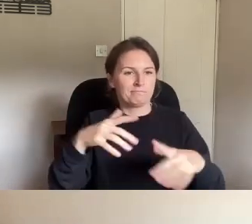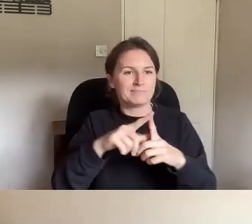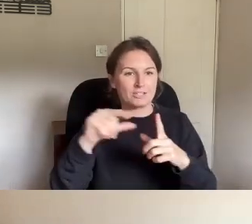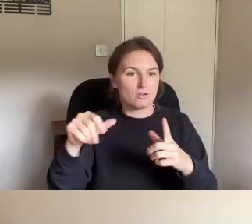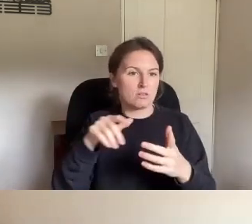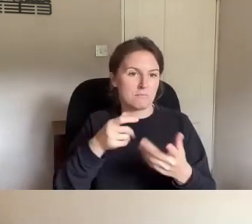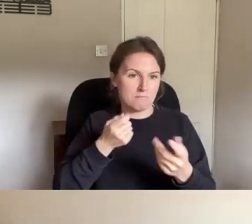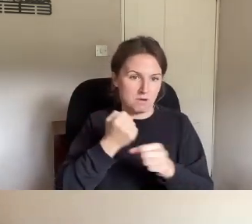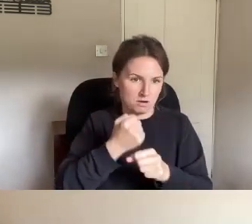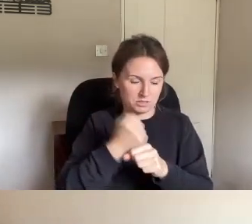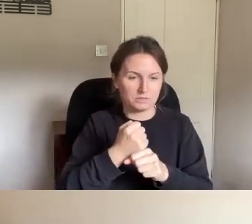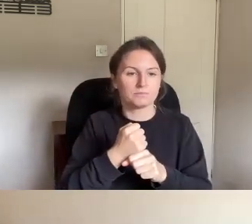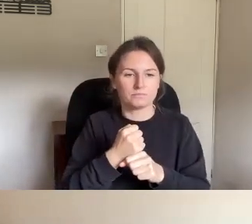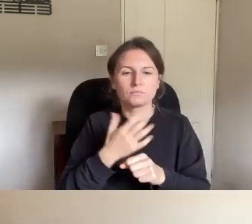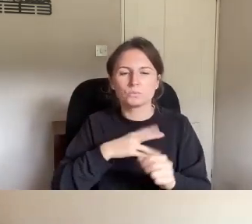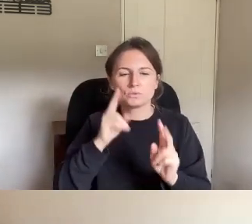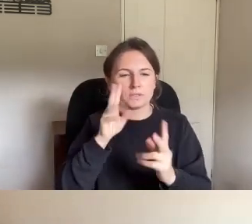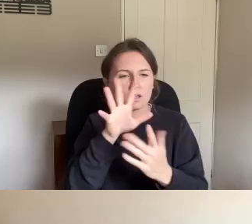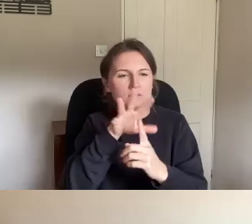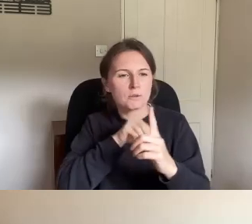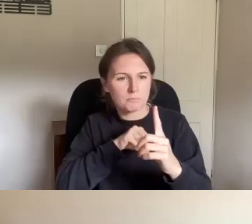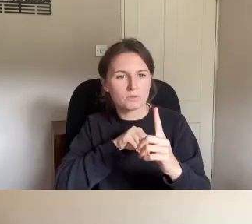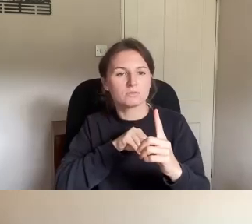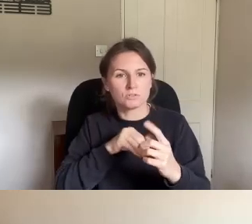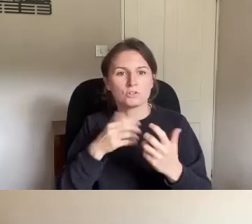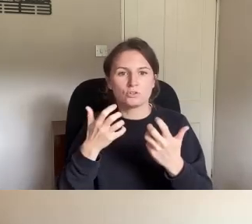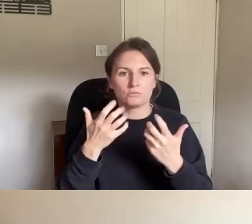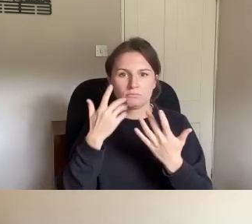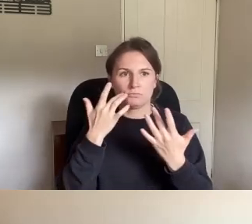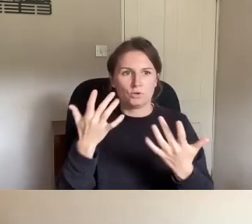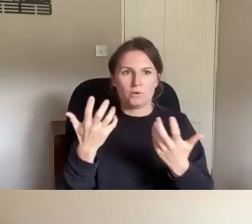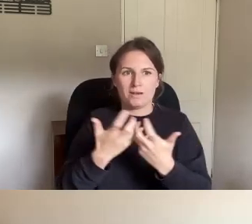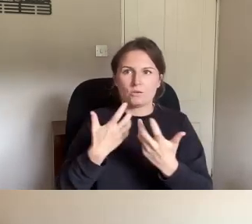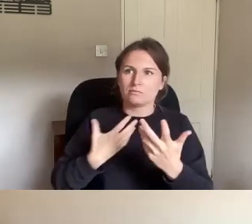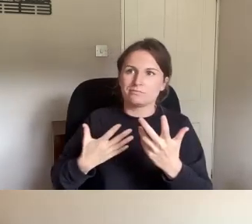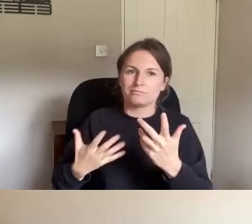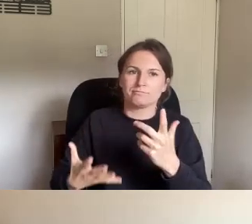digital marketing to really reach your goals or make an impact, so exciting marketing